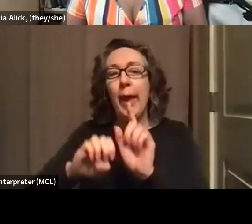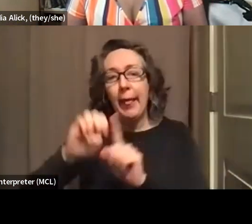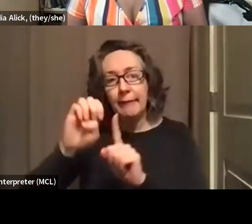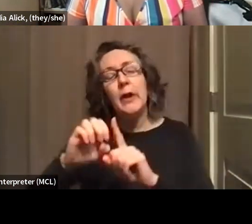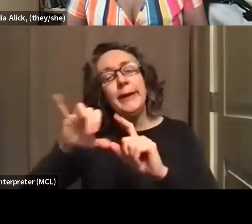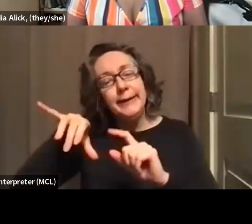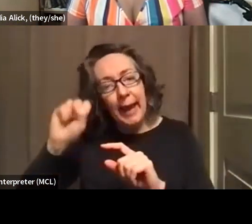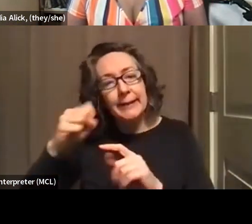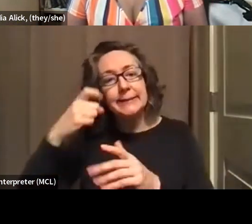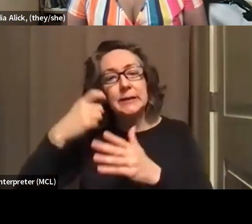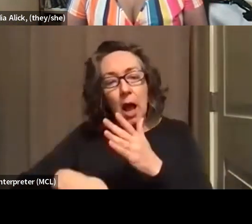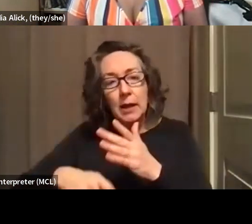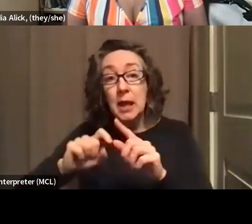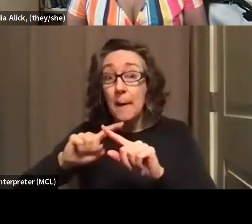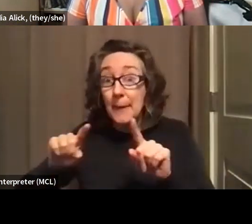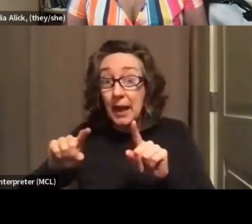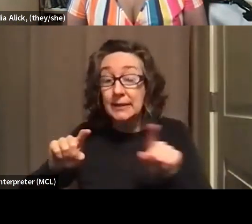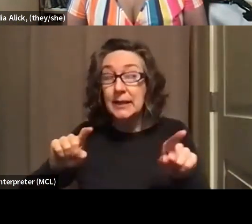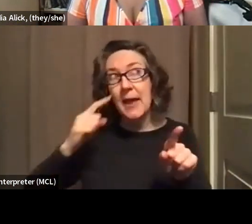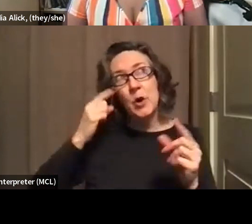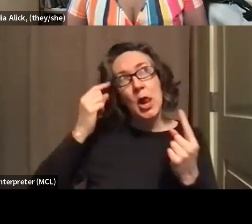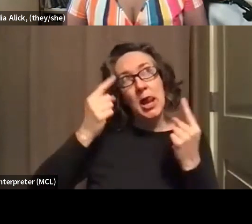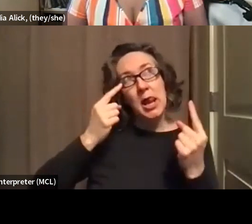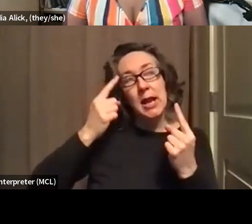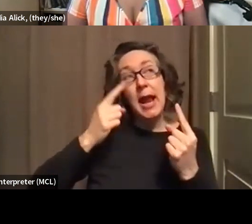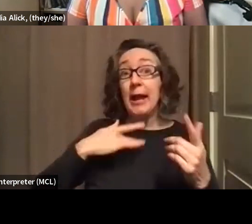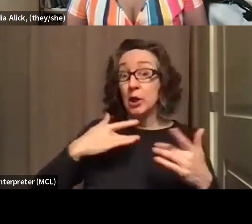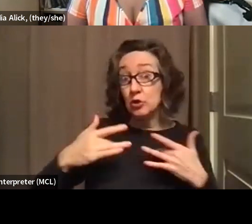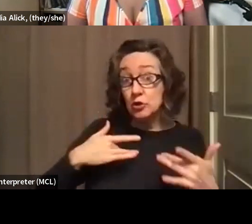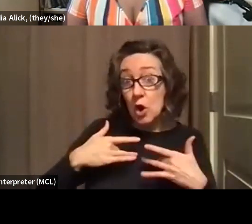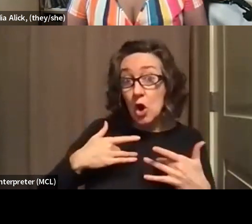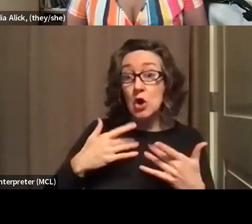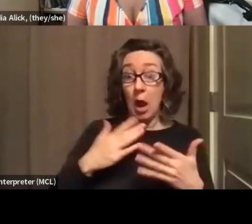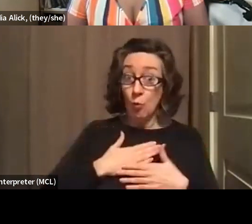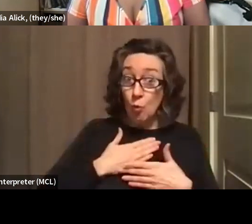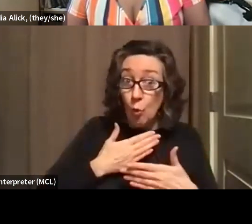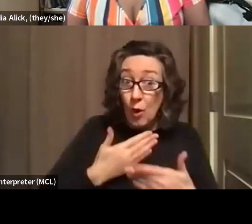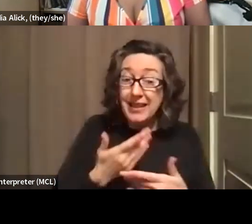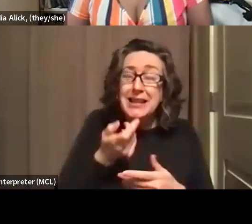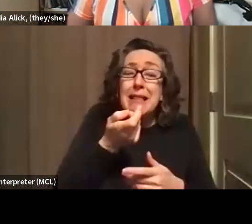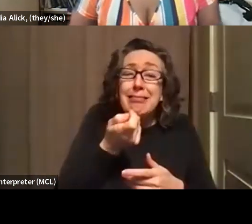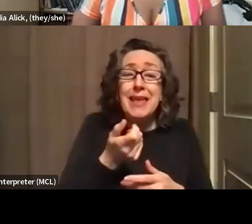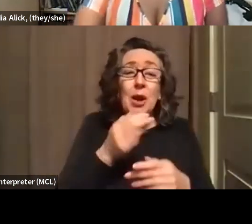The fact that you are thinking and concerned and are willing to take little steps first,